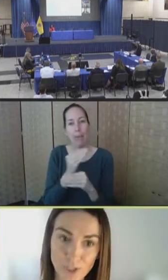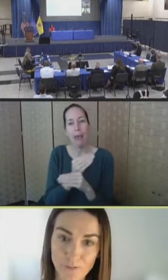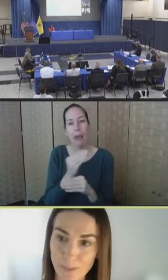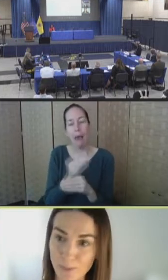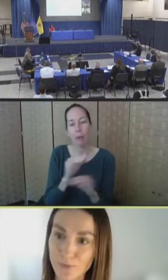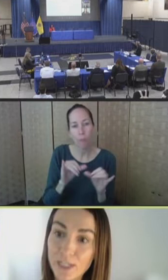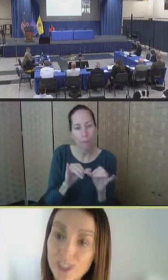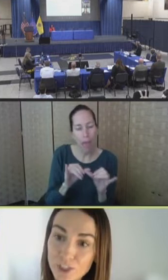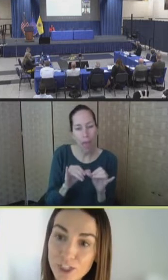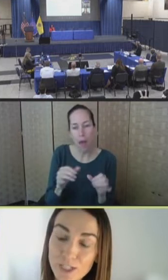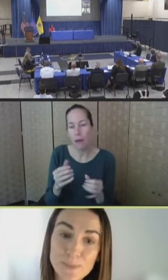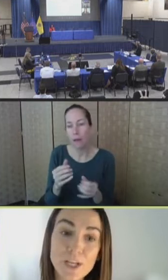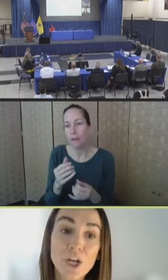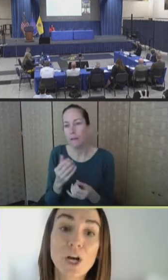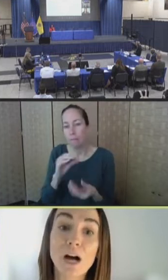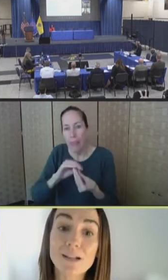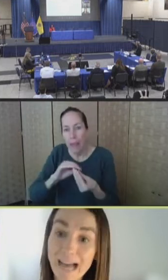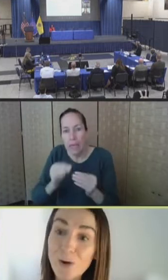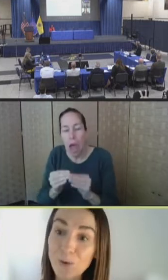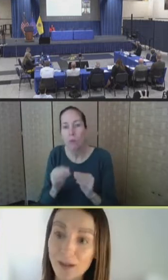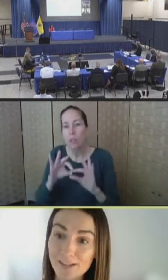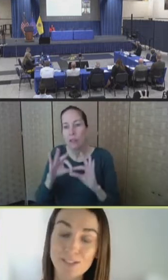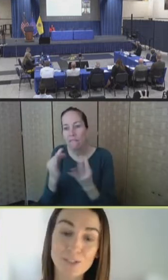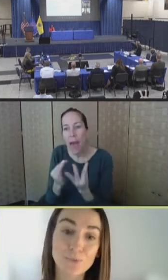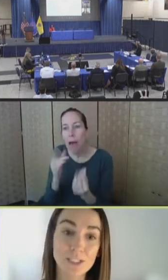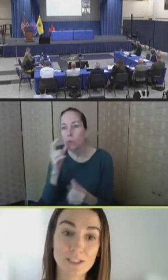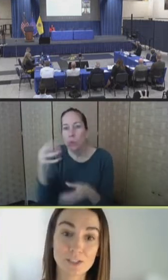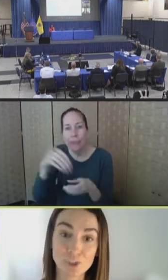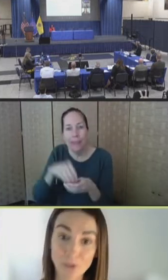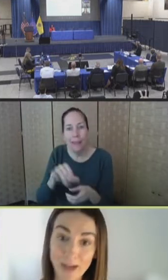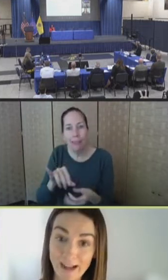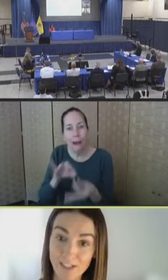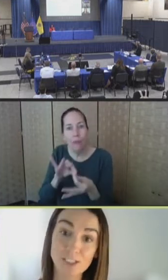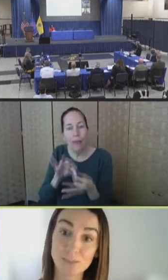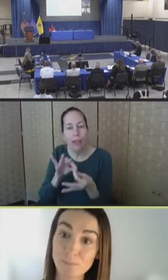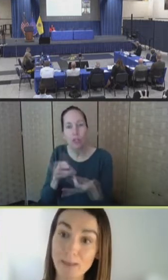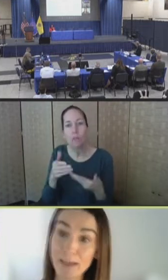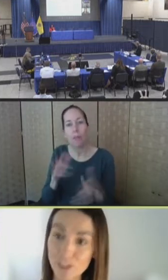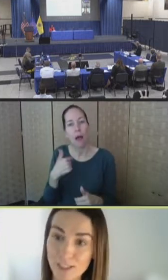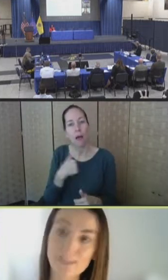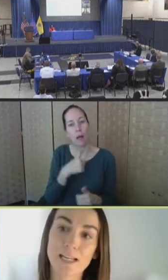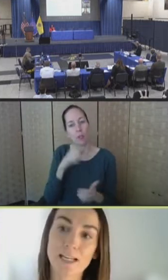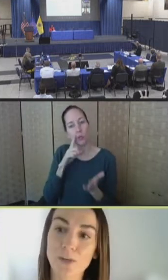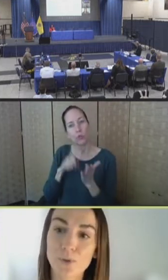of family relationships, allow us to really track, to match these data with